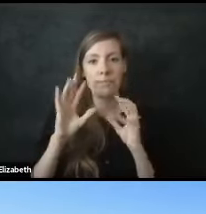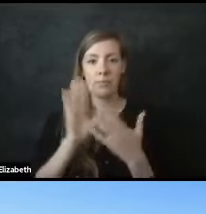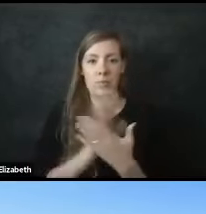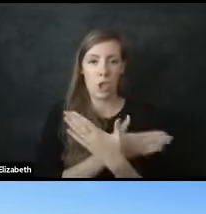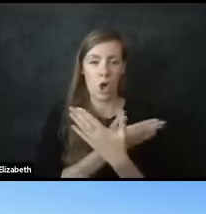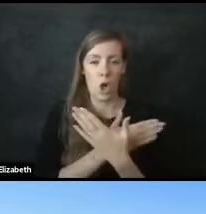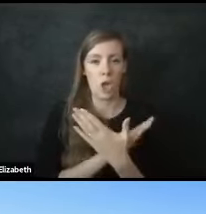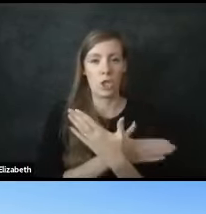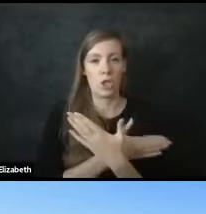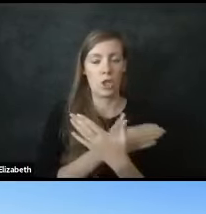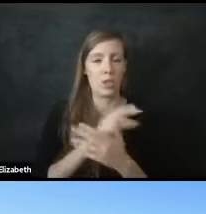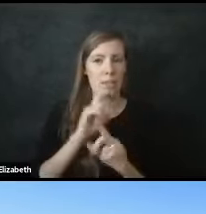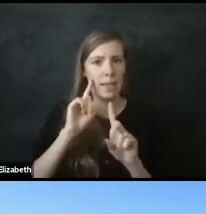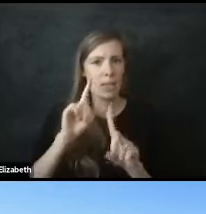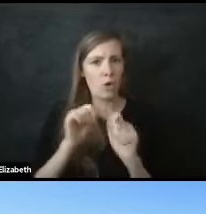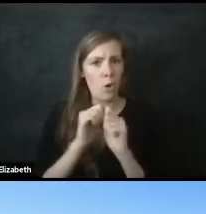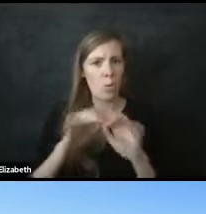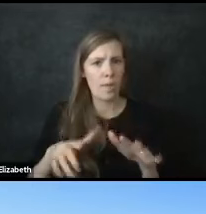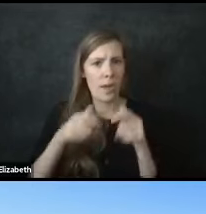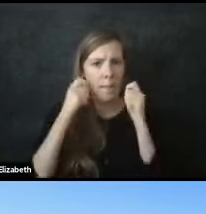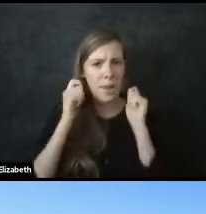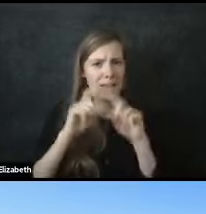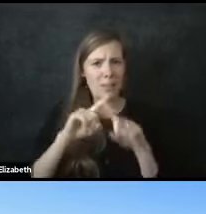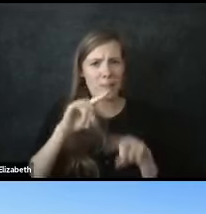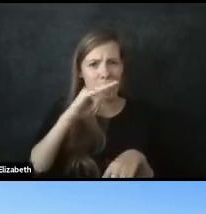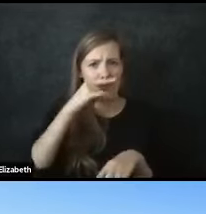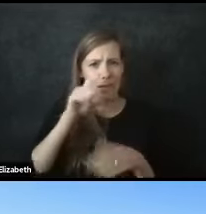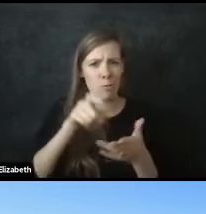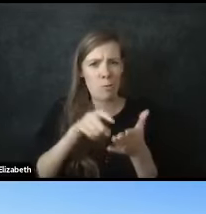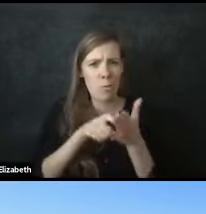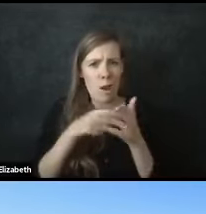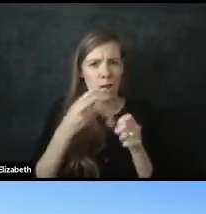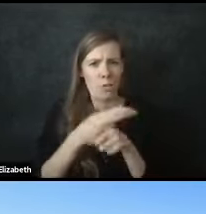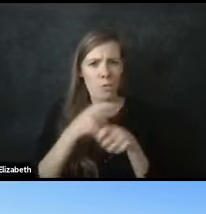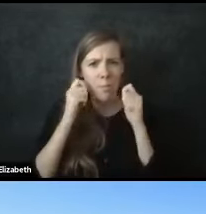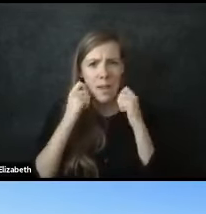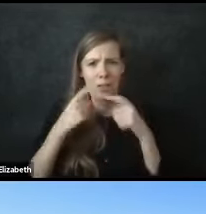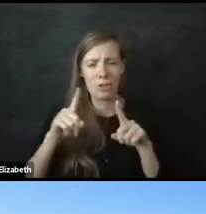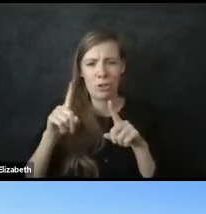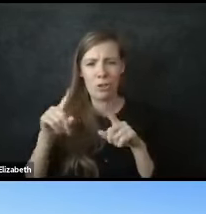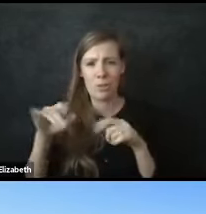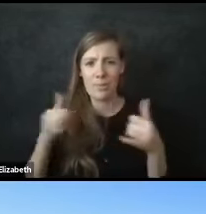go without masks, but kids have to wear masks at recess during school.